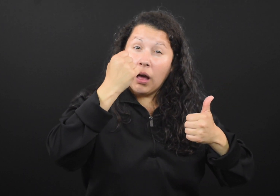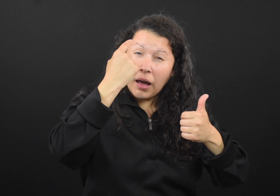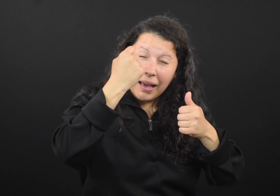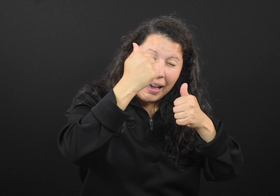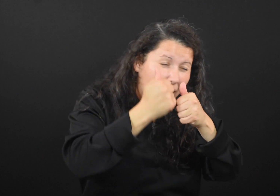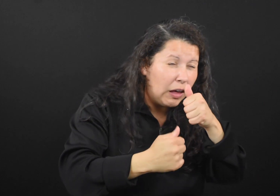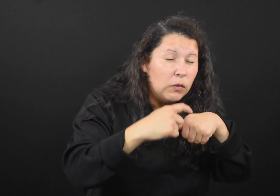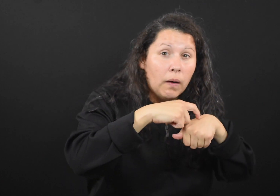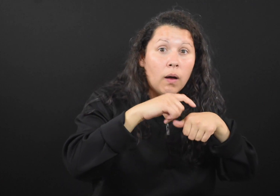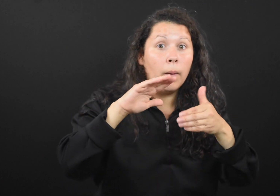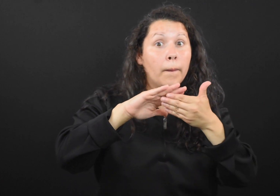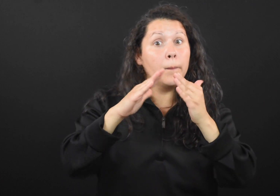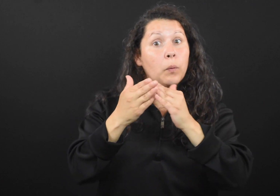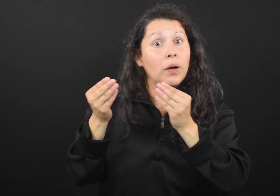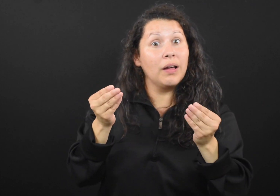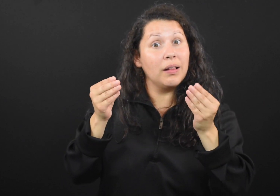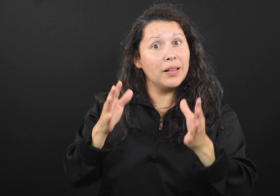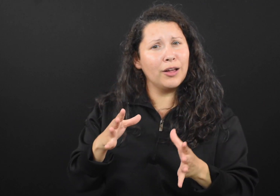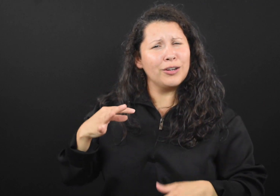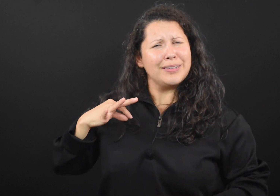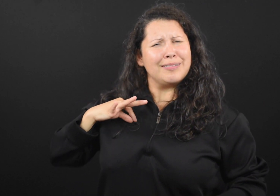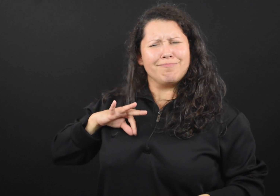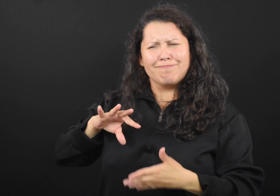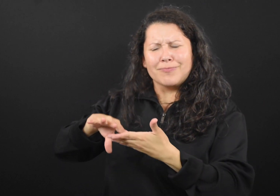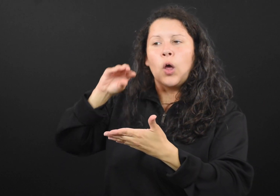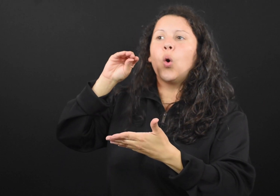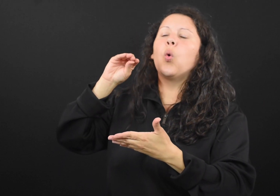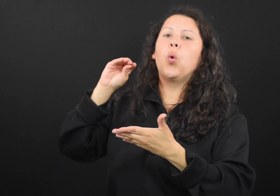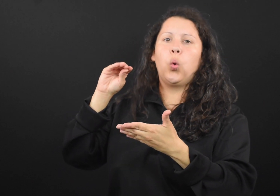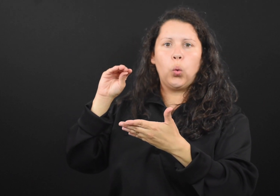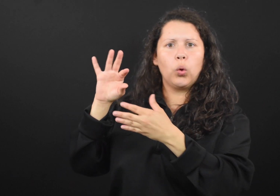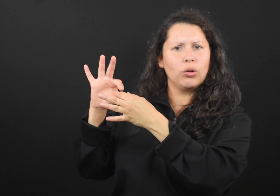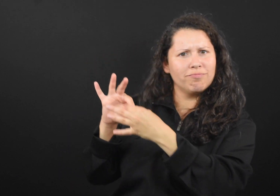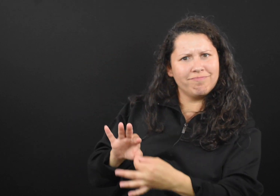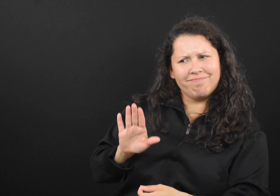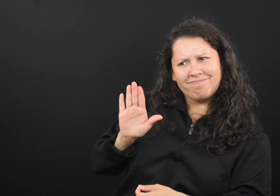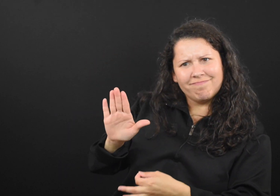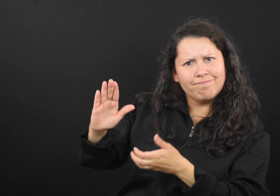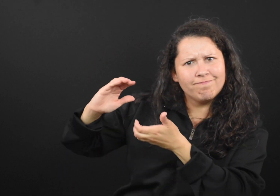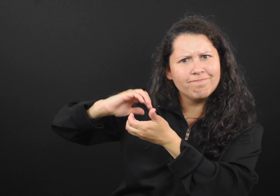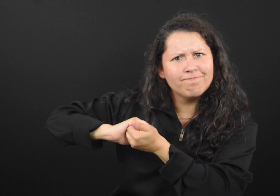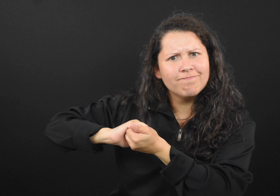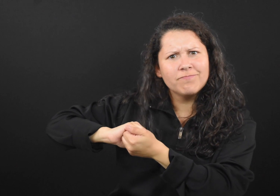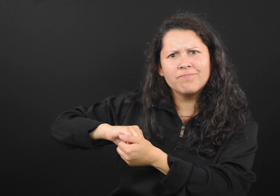With every new testing event, Community Liaisons have learned a little bit more about partnerships